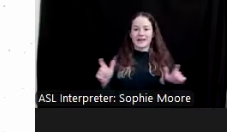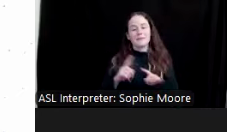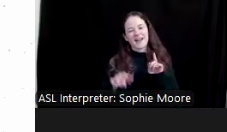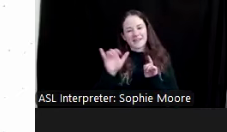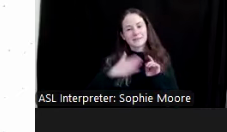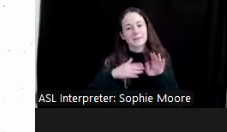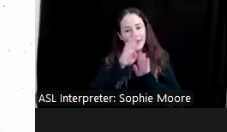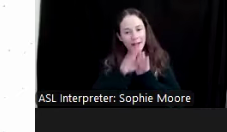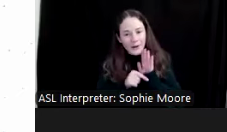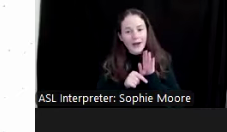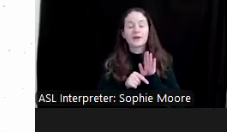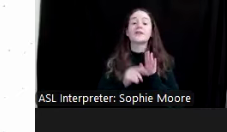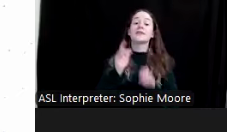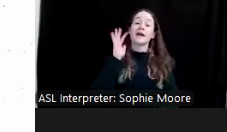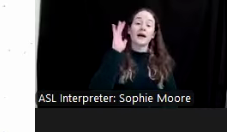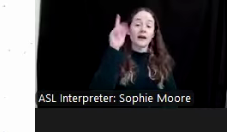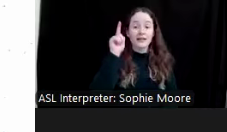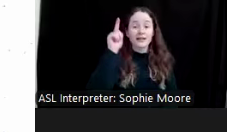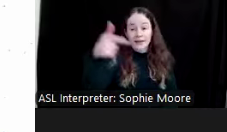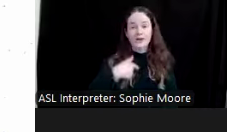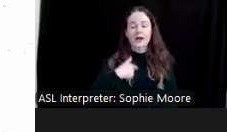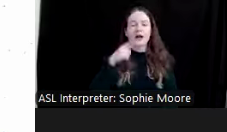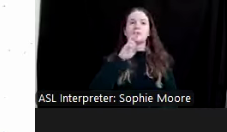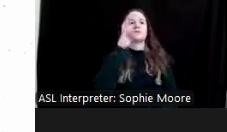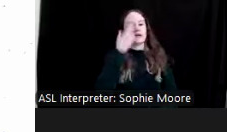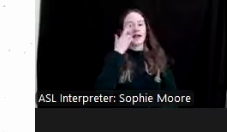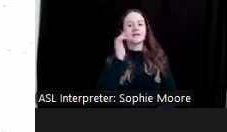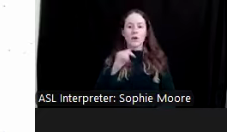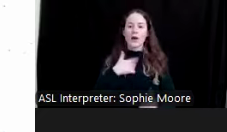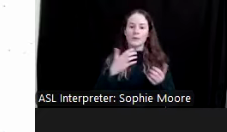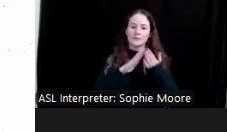what I wanted to do in life and it was become a physical therapist. I worked in pediatrics for three years, then moved